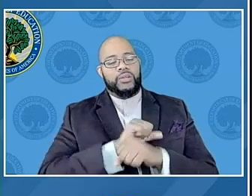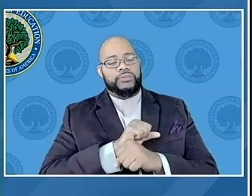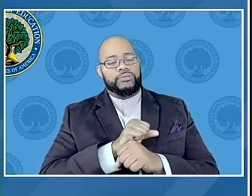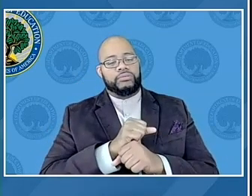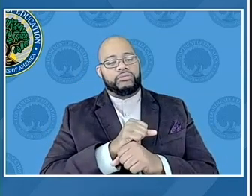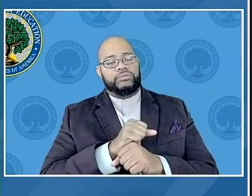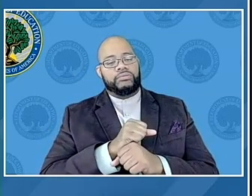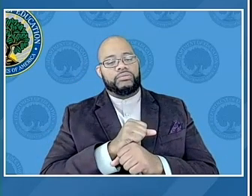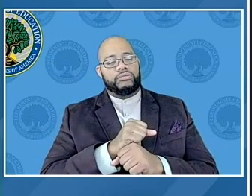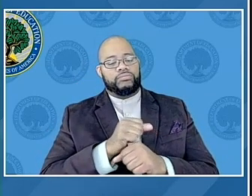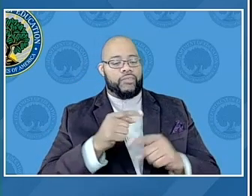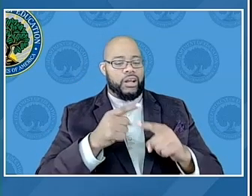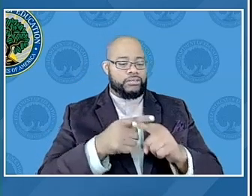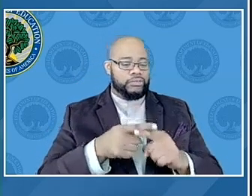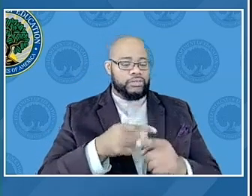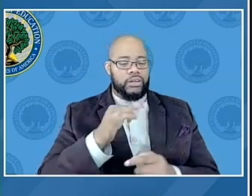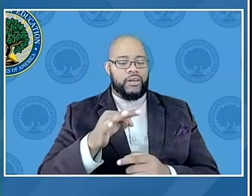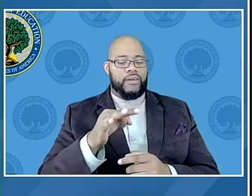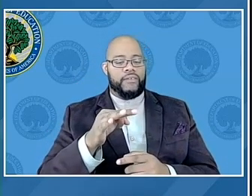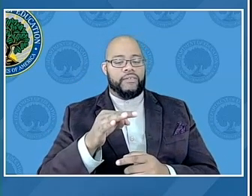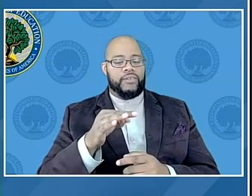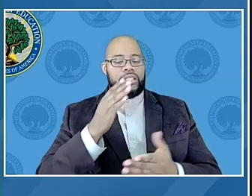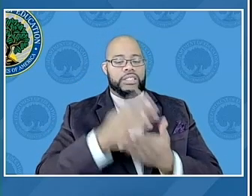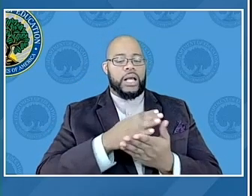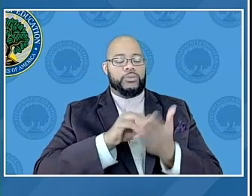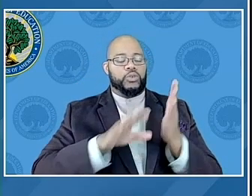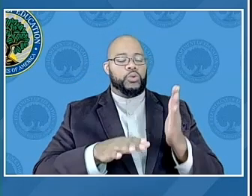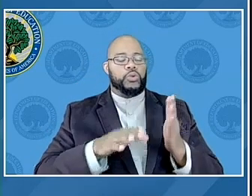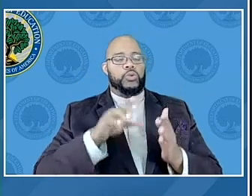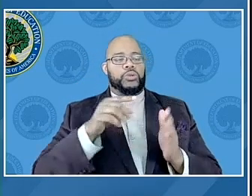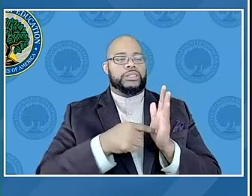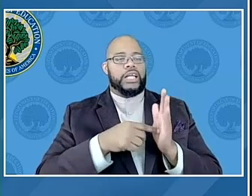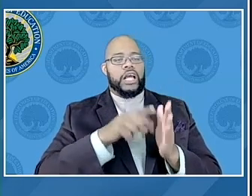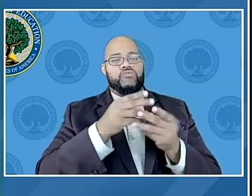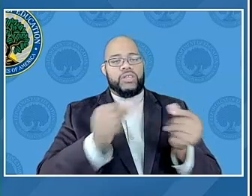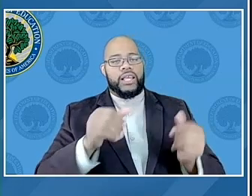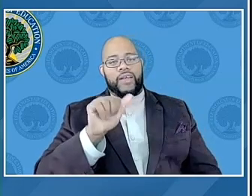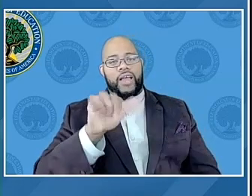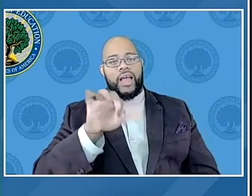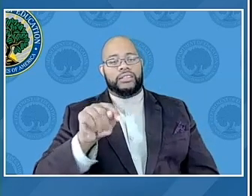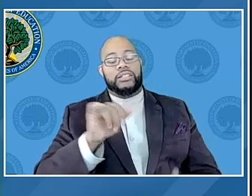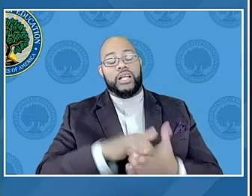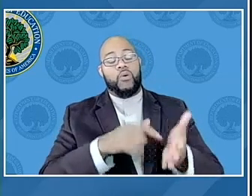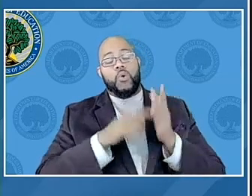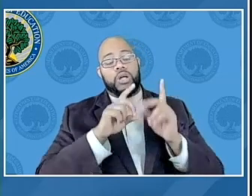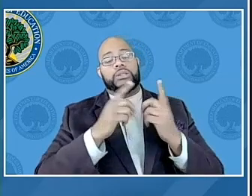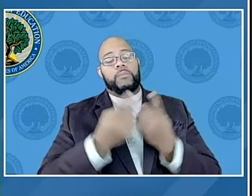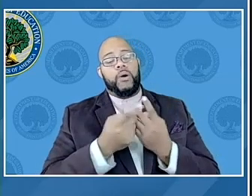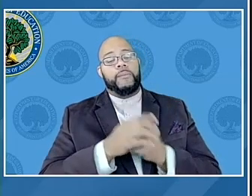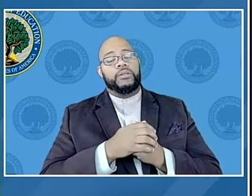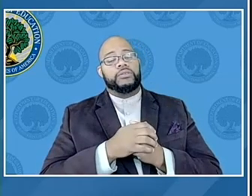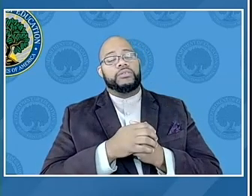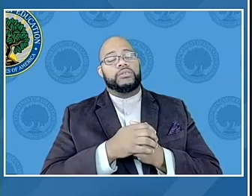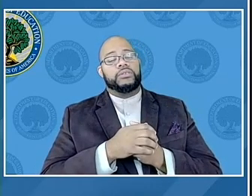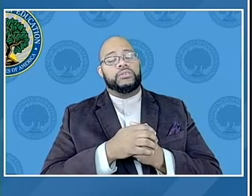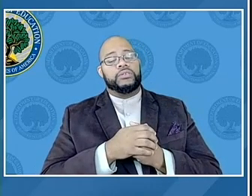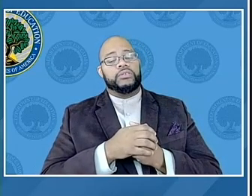believe, of the Stop Student Debt Relief Act, which required that the Department provide that access, and in conversations